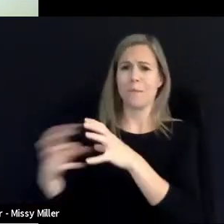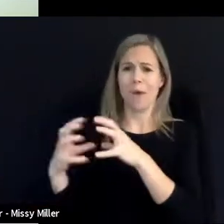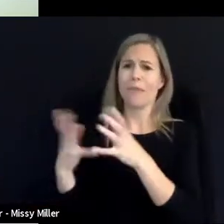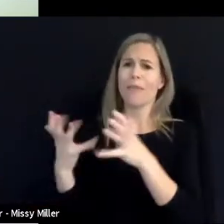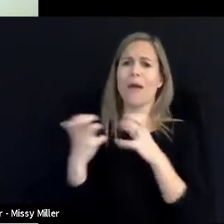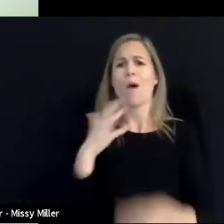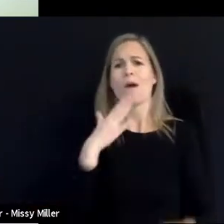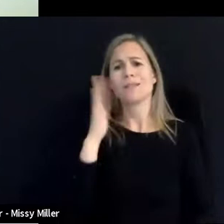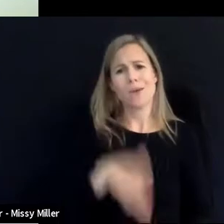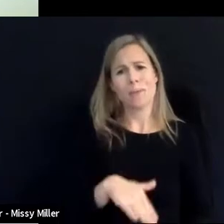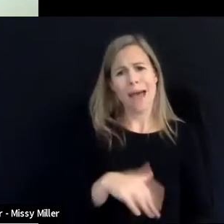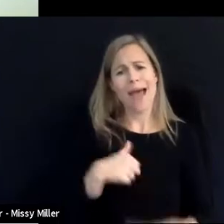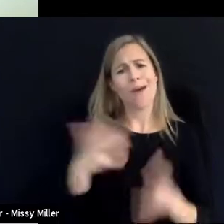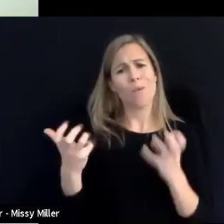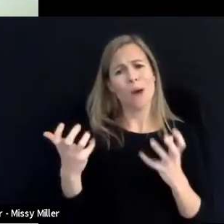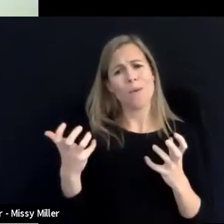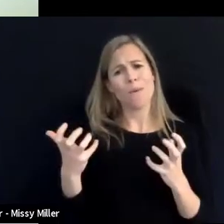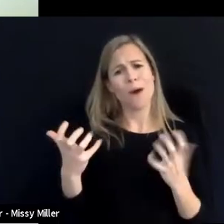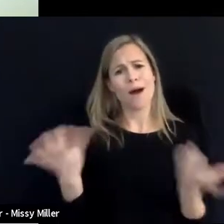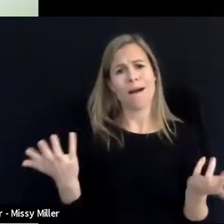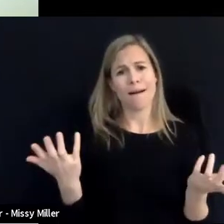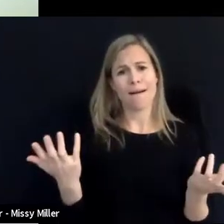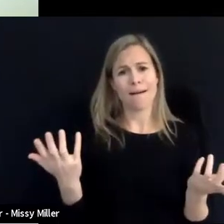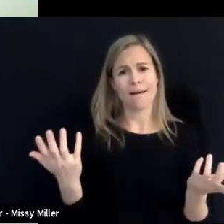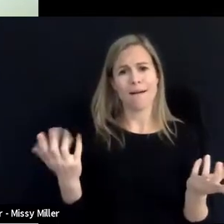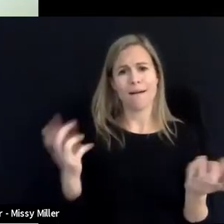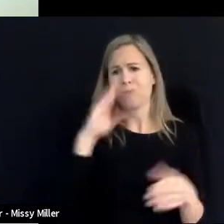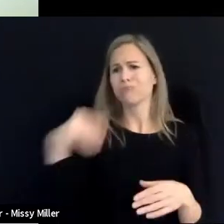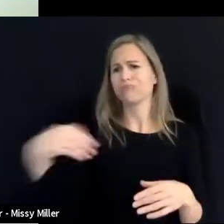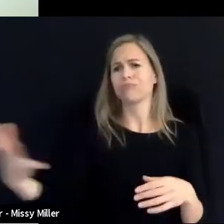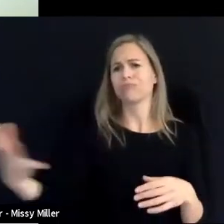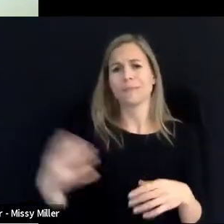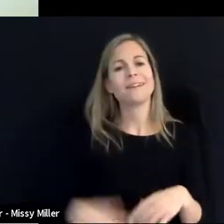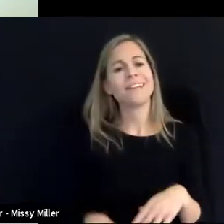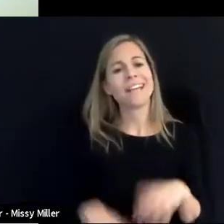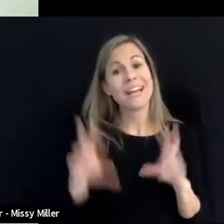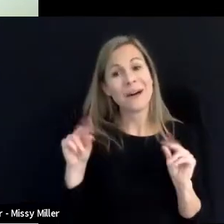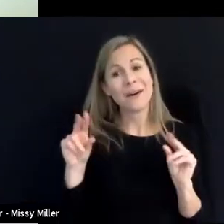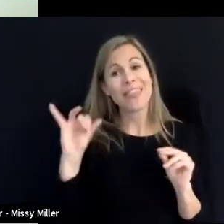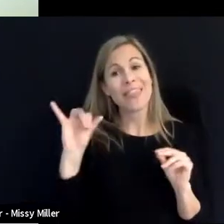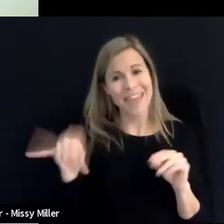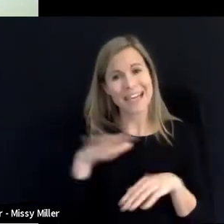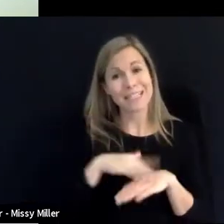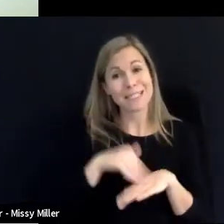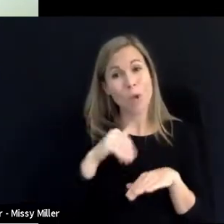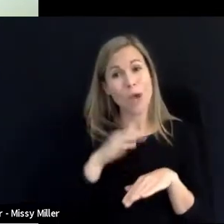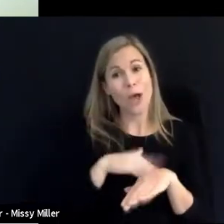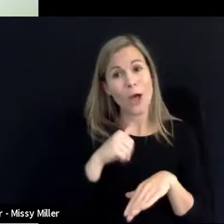and there's a little we can do for them. So now, that's called spoiling and we don't really wanna spoil our kids.